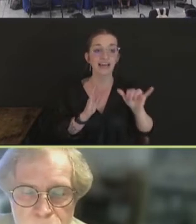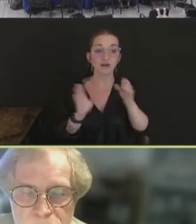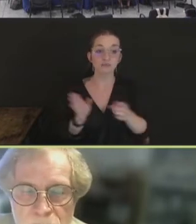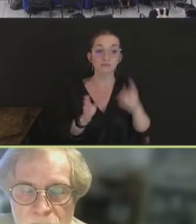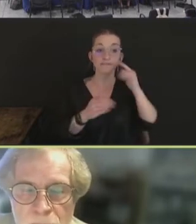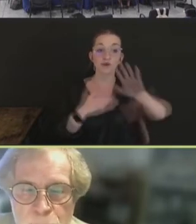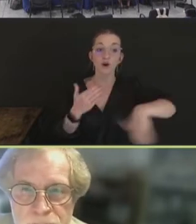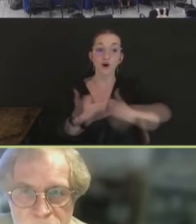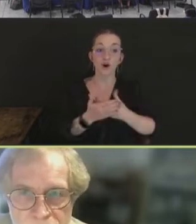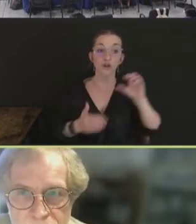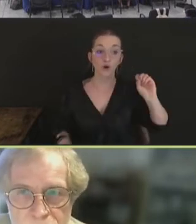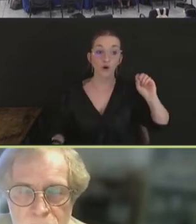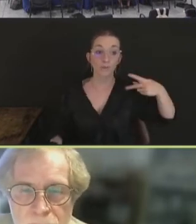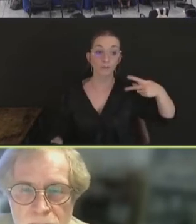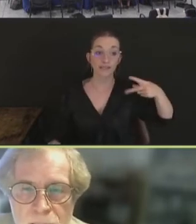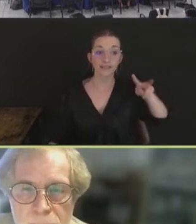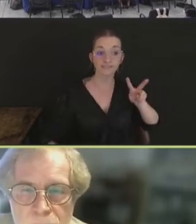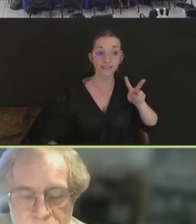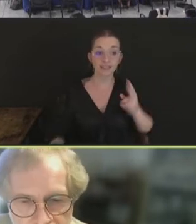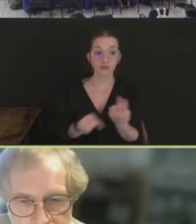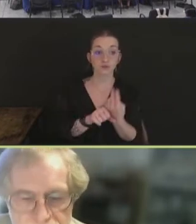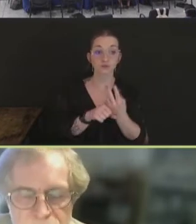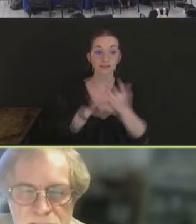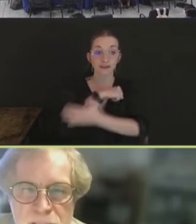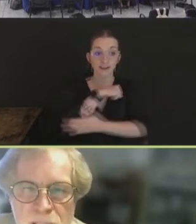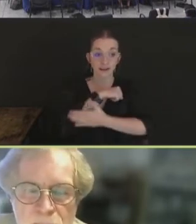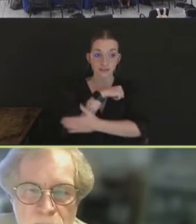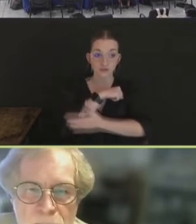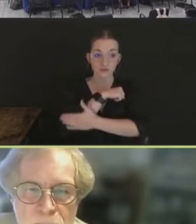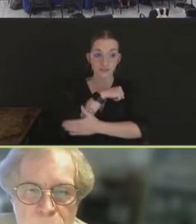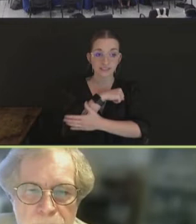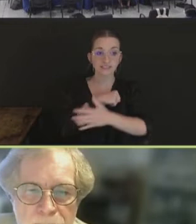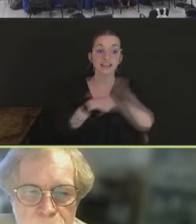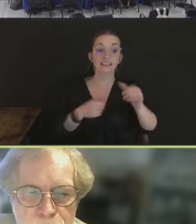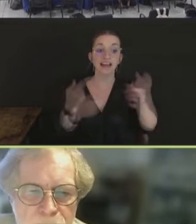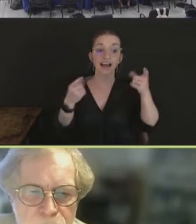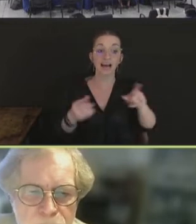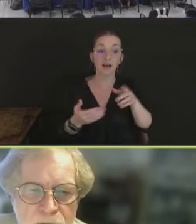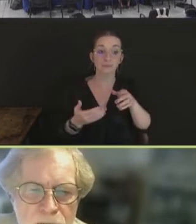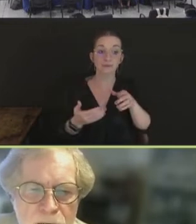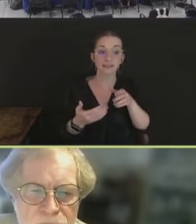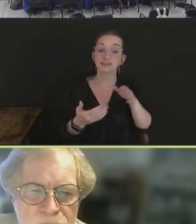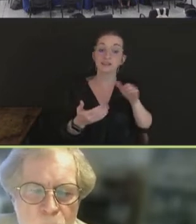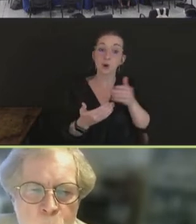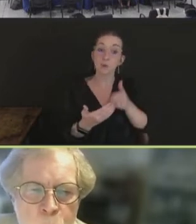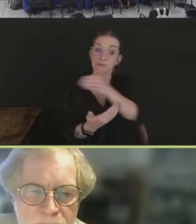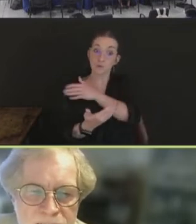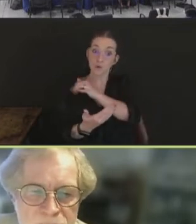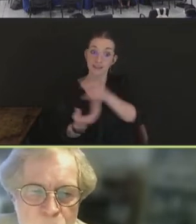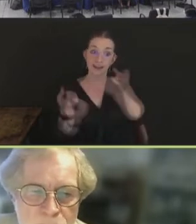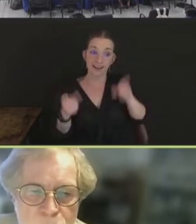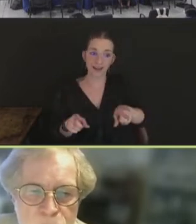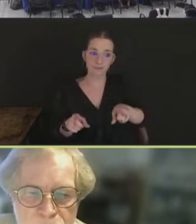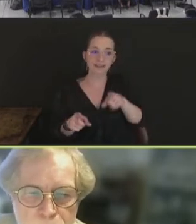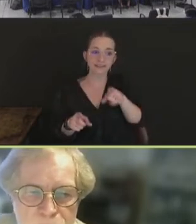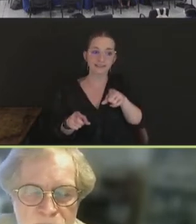countries, preceded -- next, please -- by introduction of at least one dose of IPV into